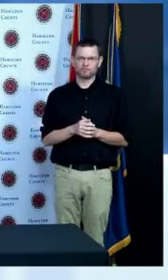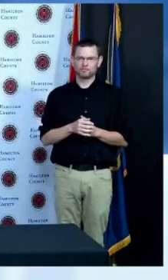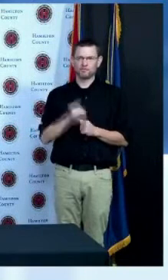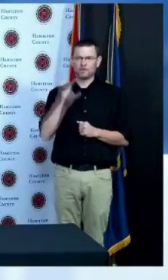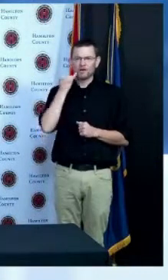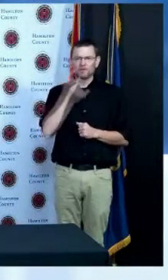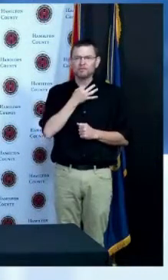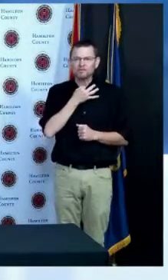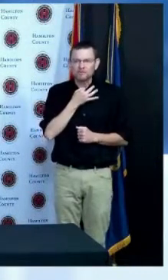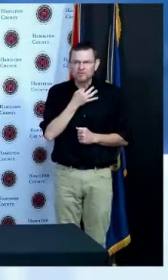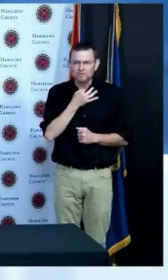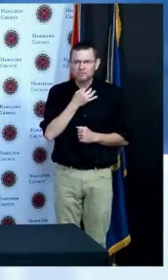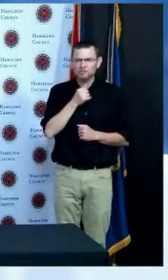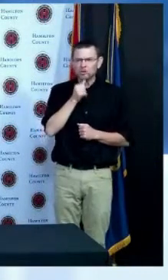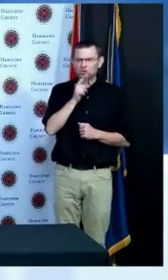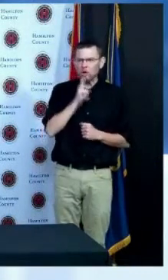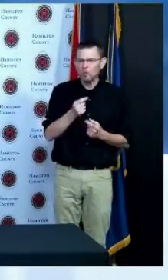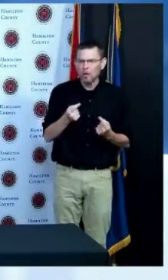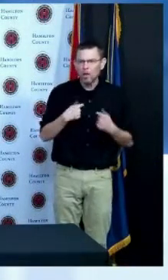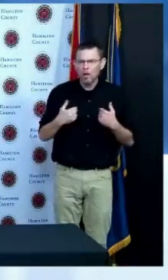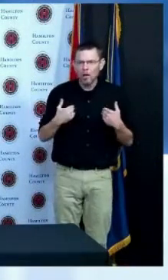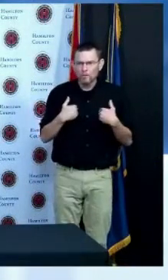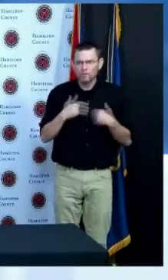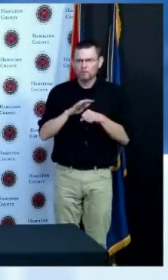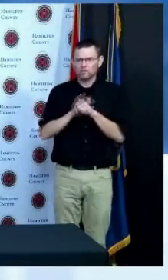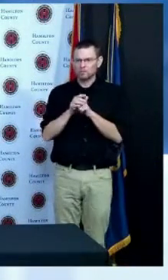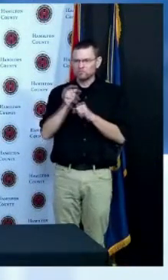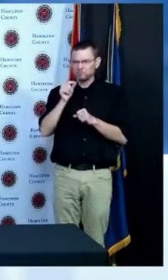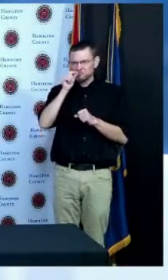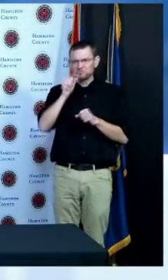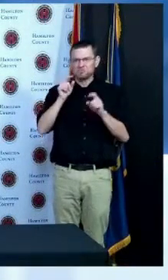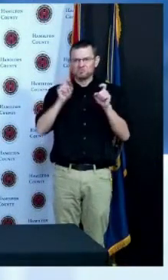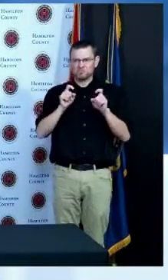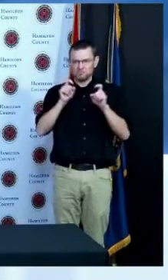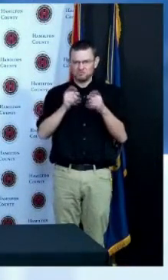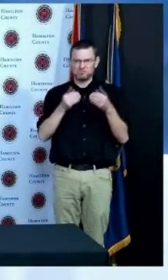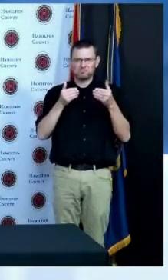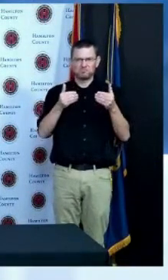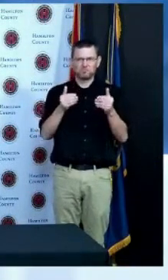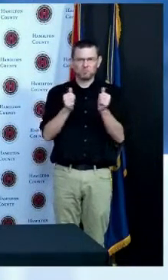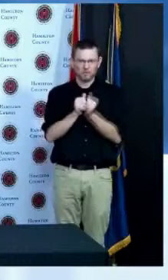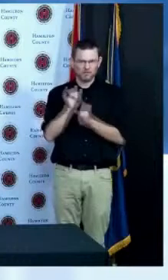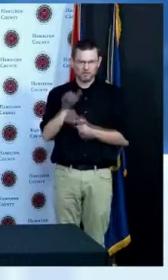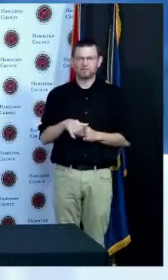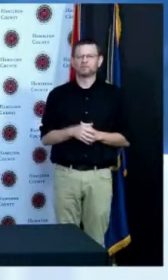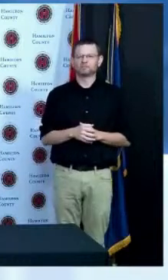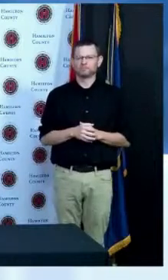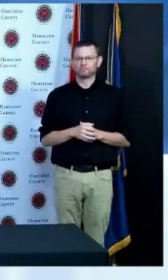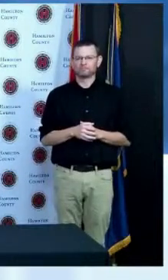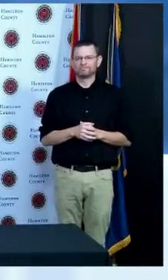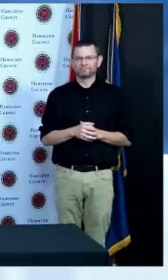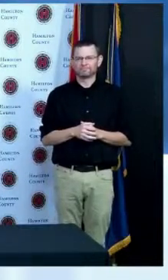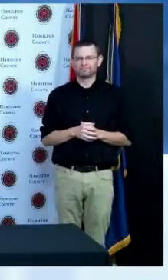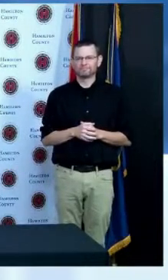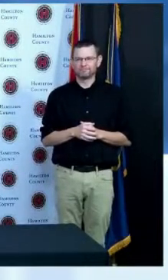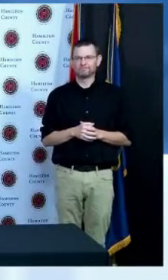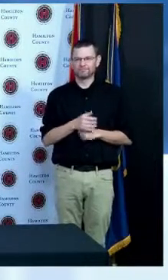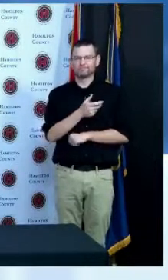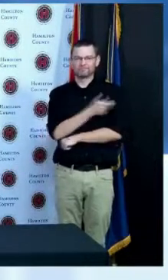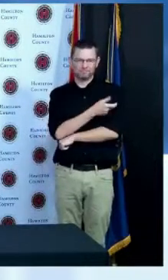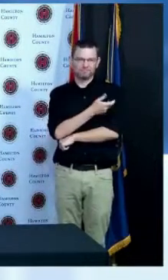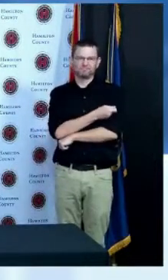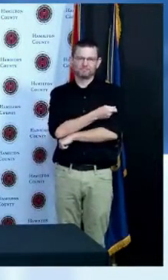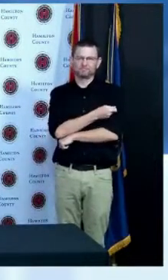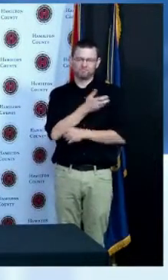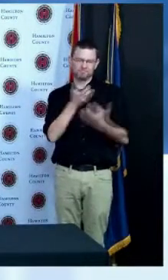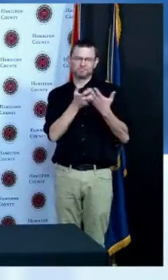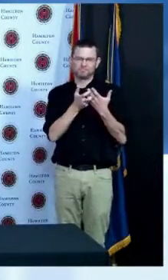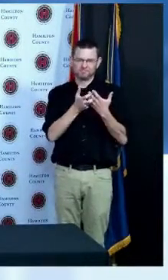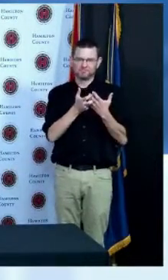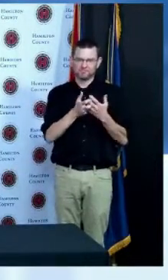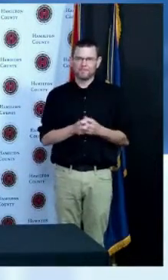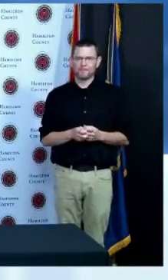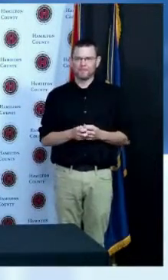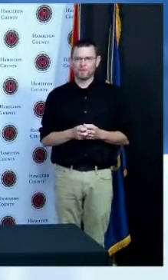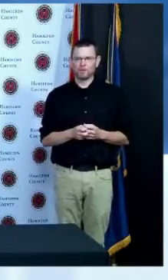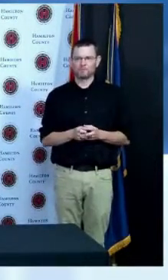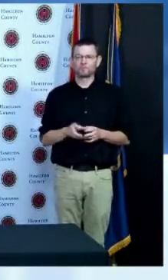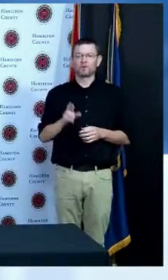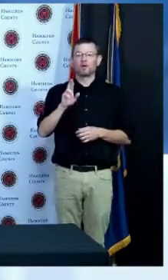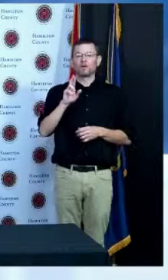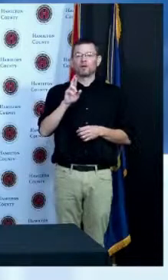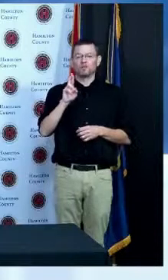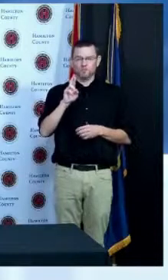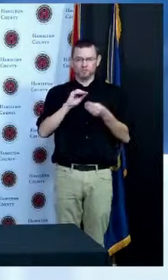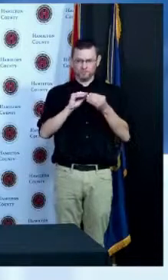time looking at our region's reproductive number the region is at 0.94 Hamilton County is at 0.89